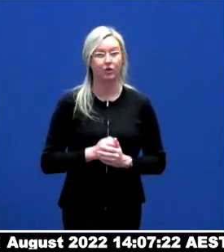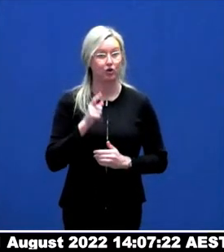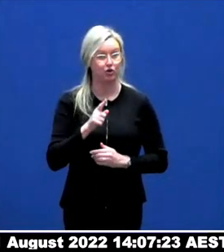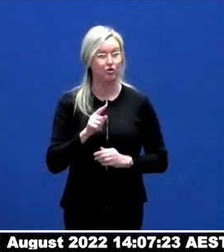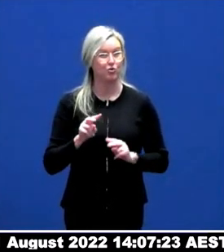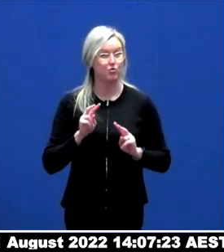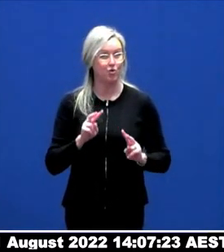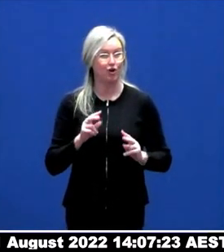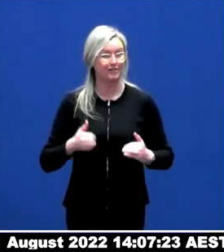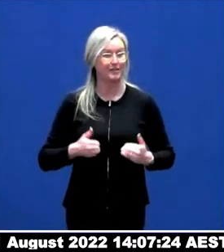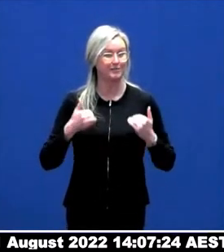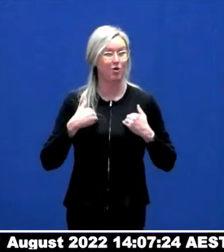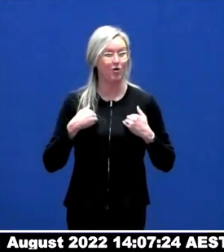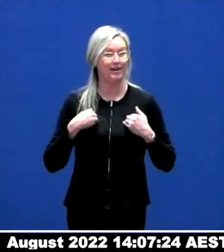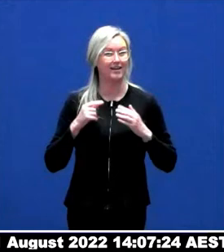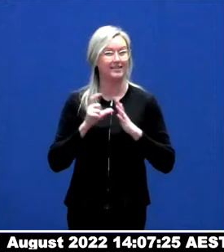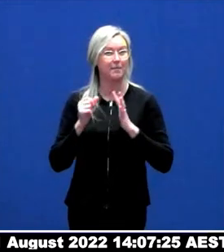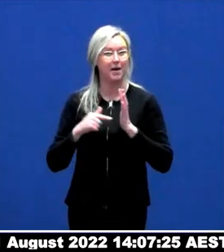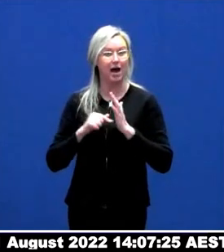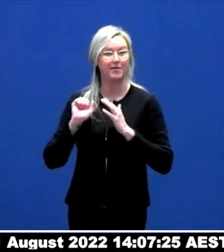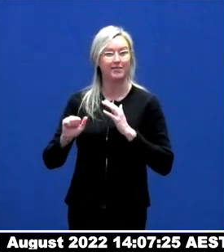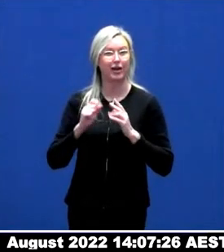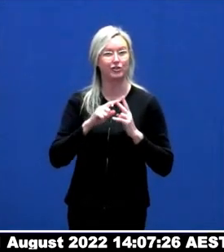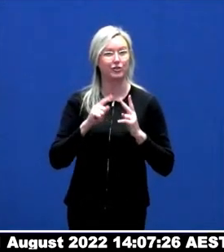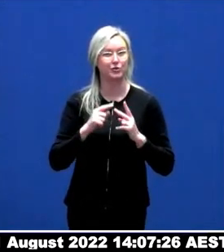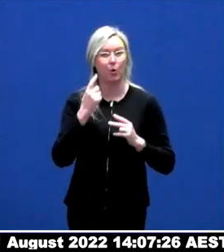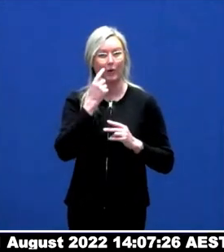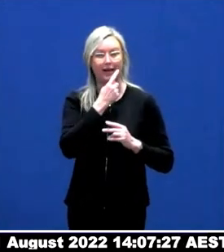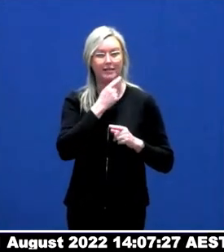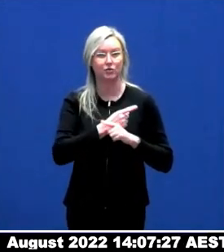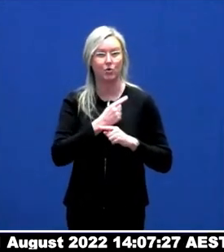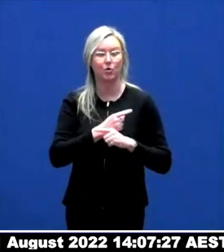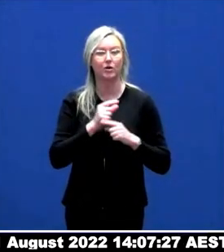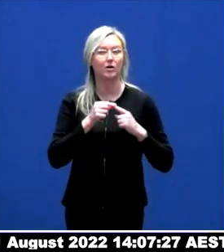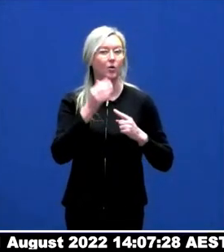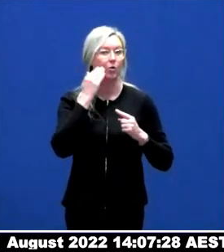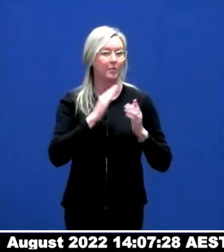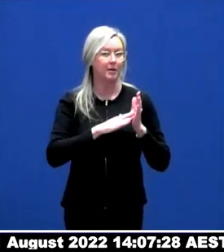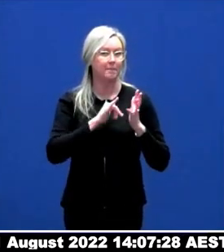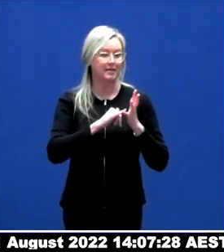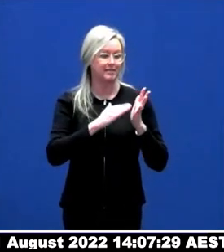Department? LISA SHORT: Yes, I was. And you would have heard Ms Mitchell say that if a person is at risk of